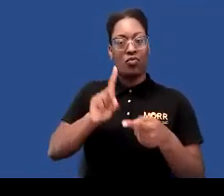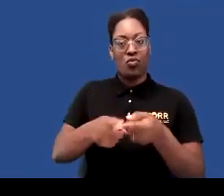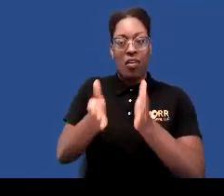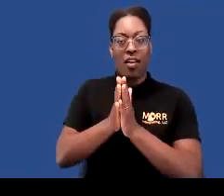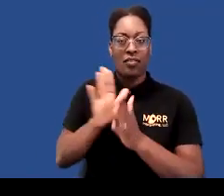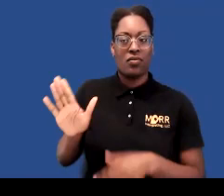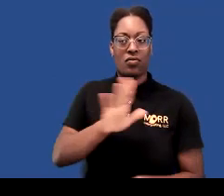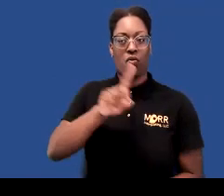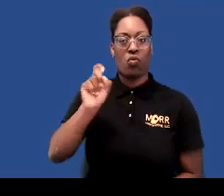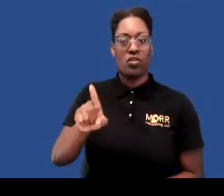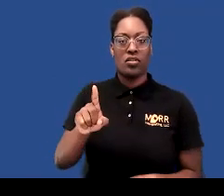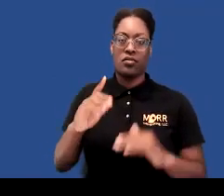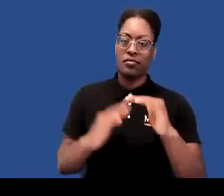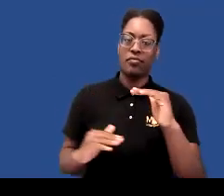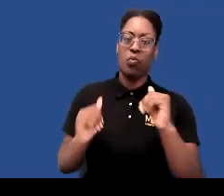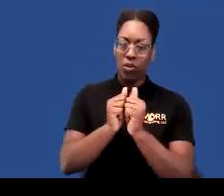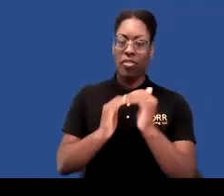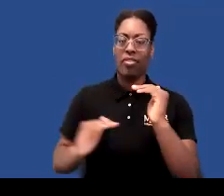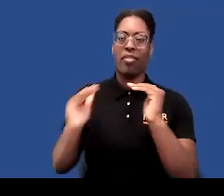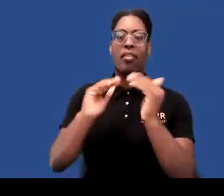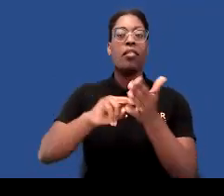so there won't be any unmuting to ask questions allowed.